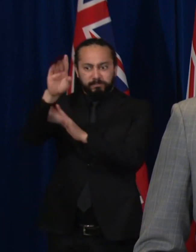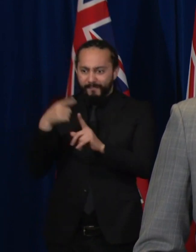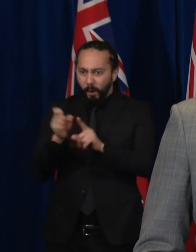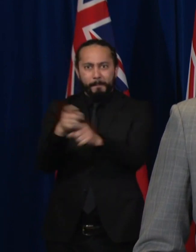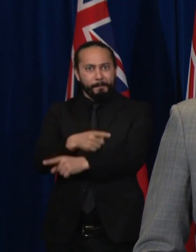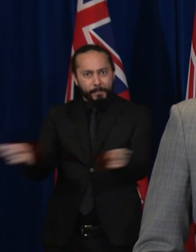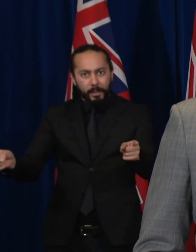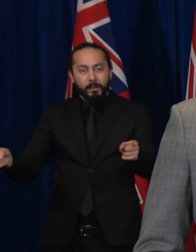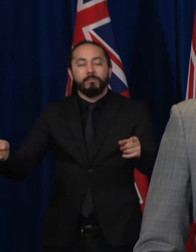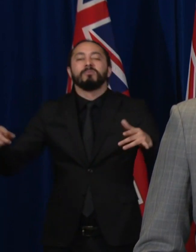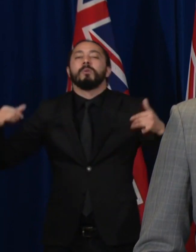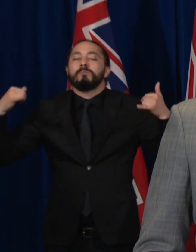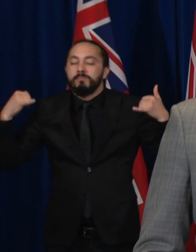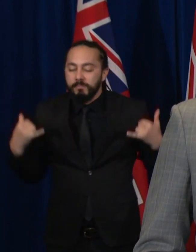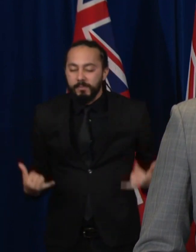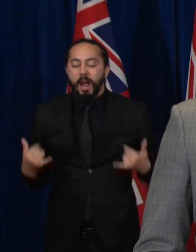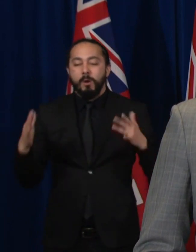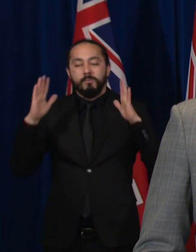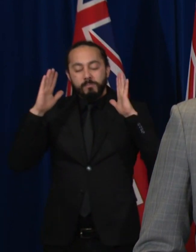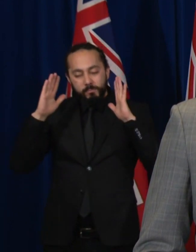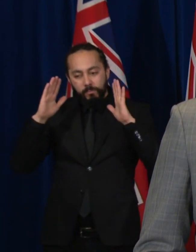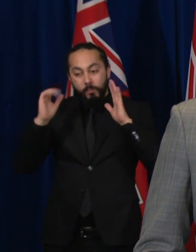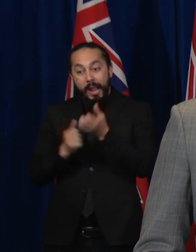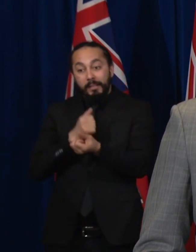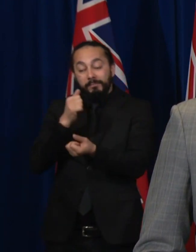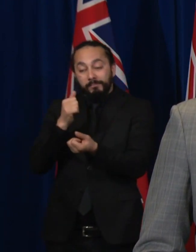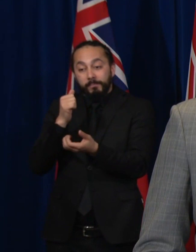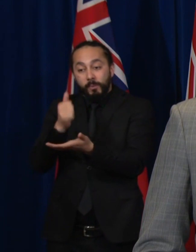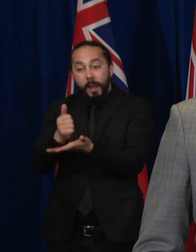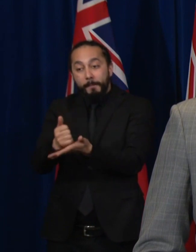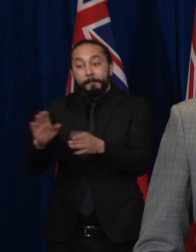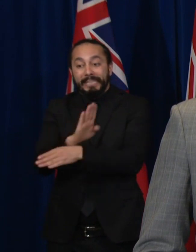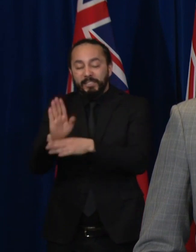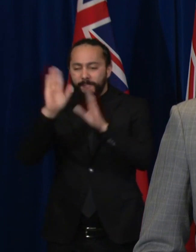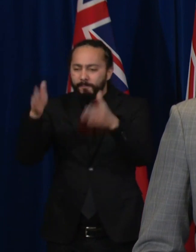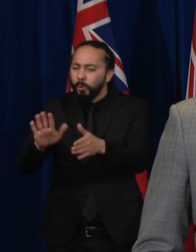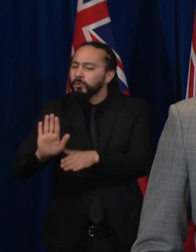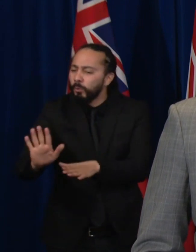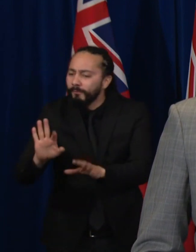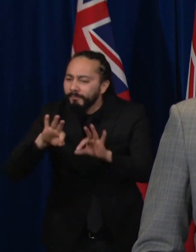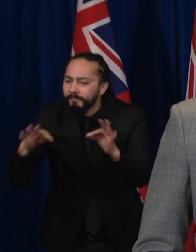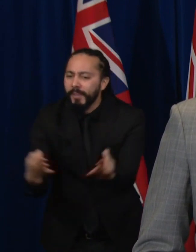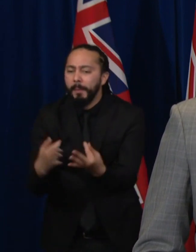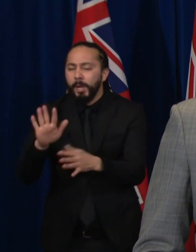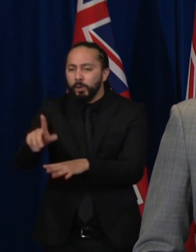that the nation might live. families and immediate needs, while we work with our federal and municipal This we may, in all propriety do.